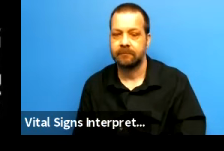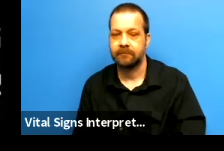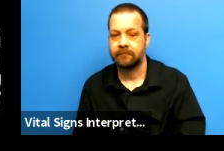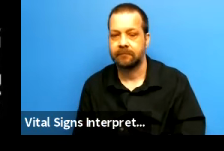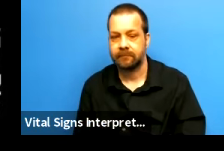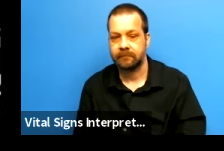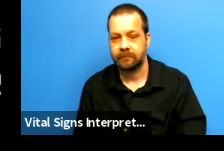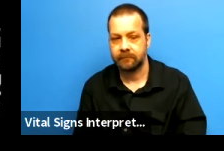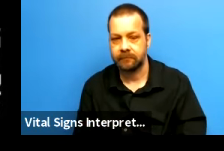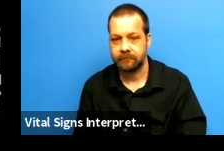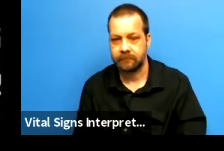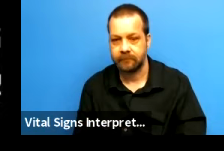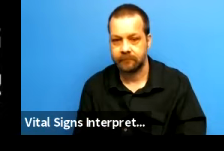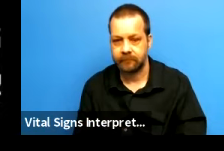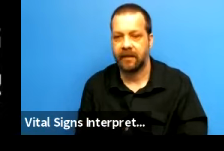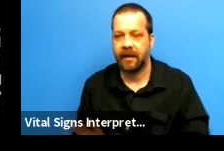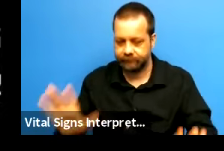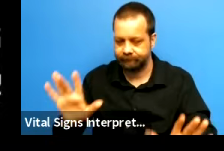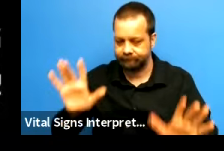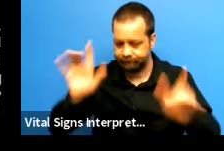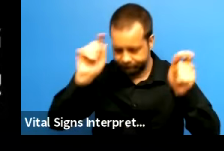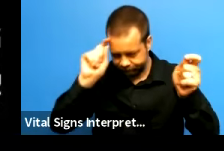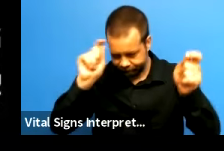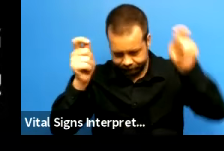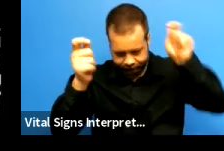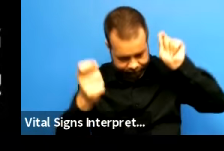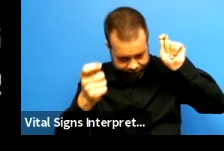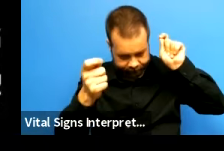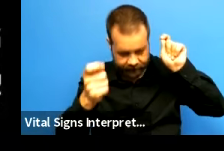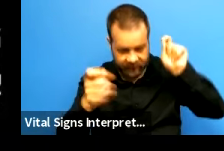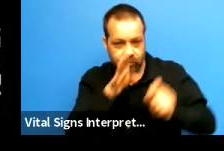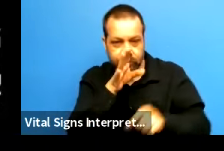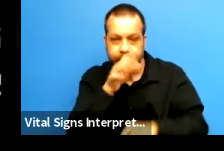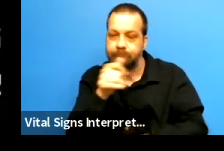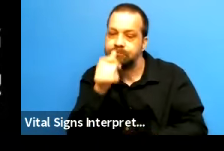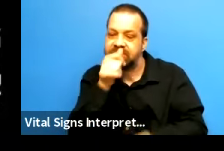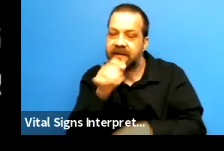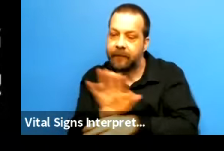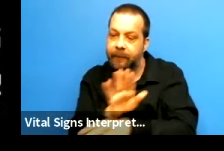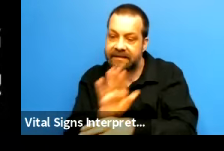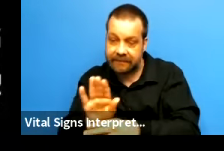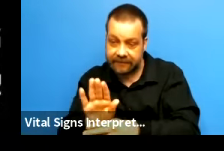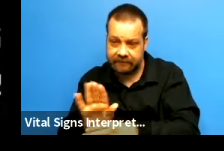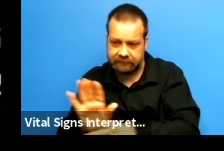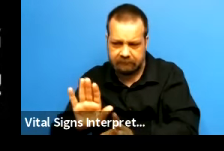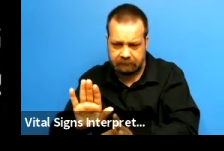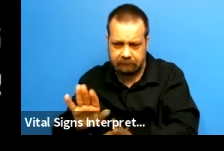Let's change gears a little bit. We've talked about private businesses, but there are going to be